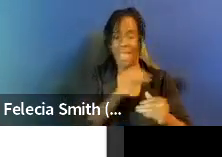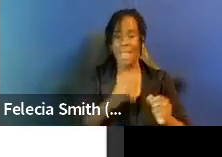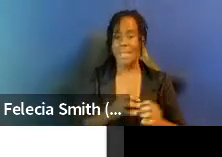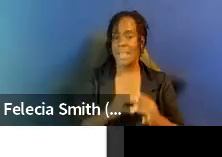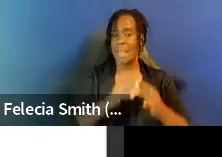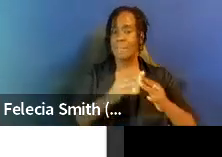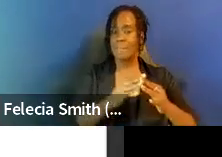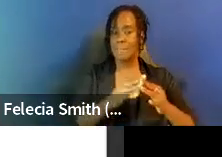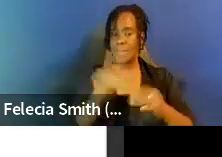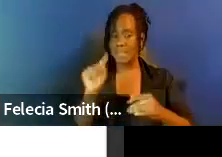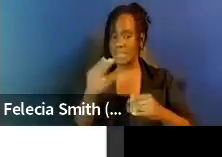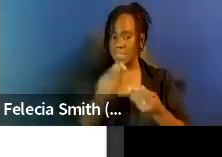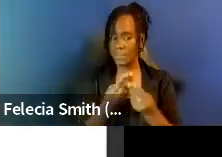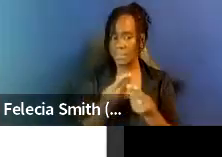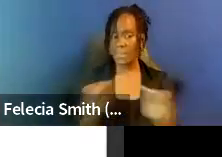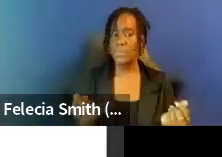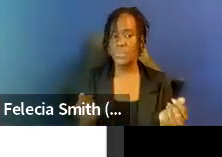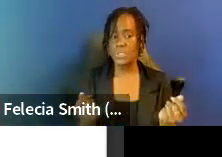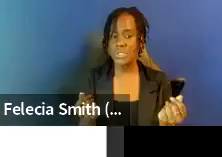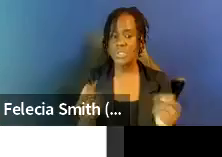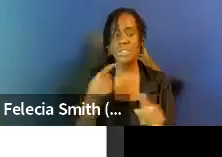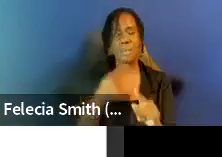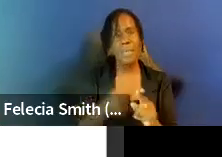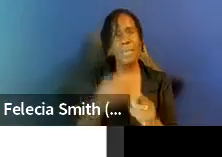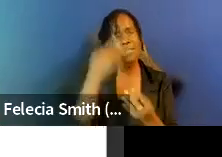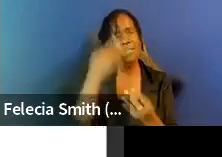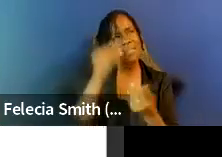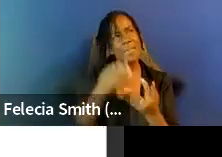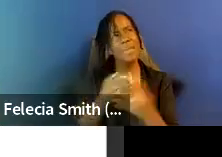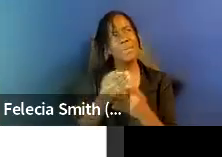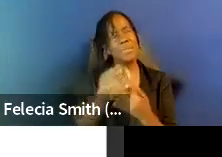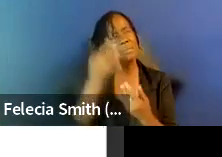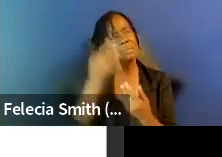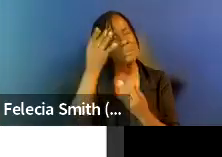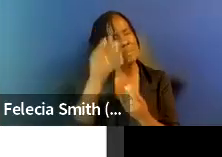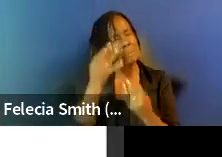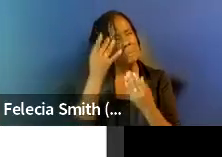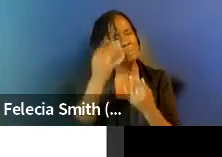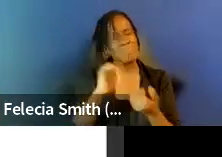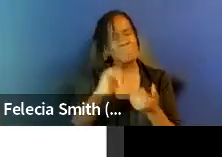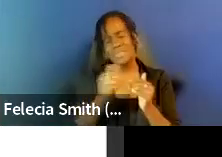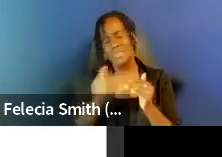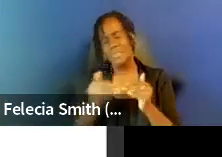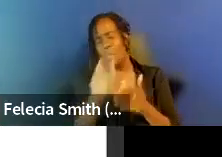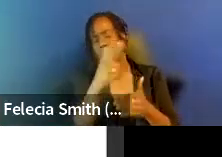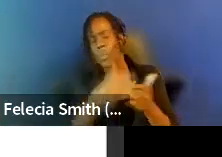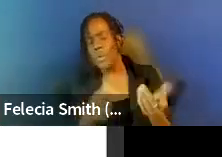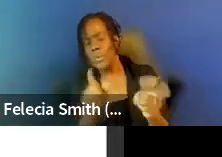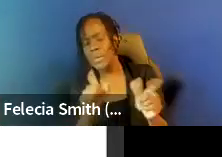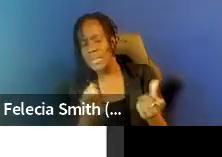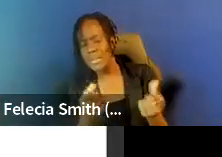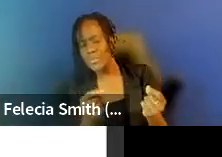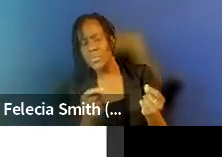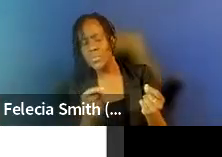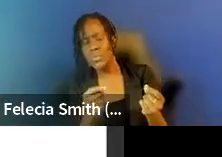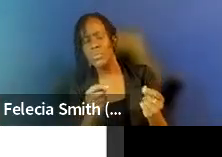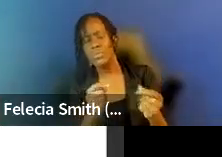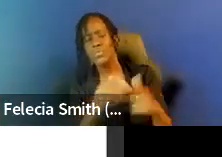You are right at time. Thinking about